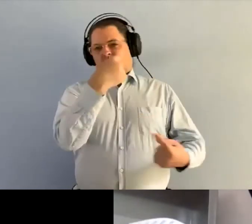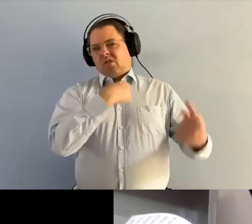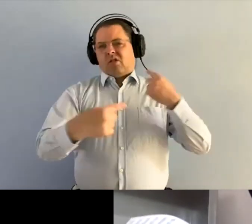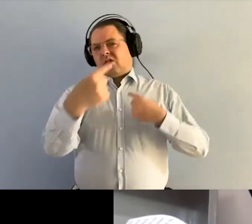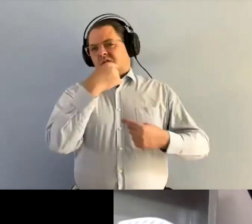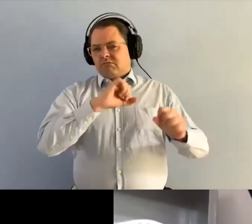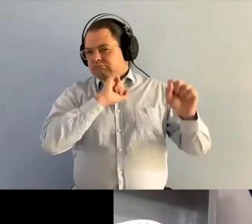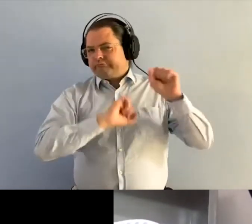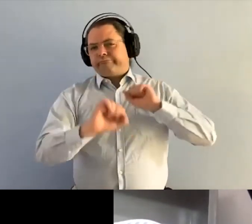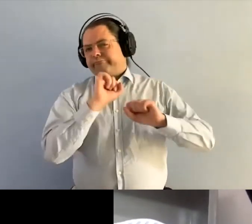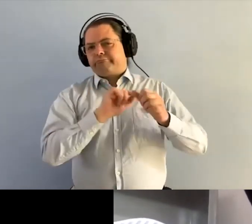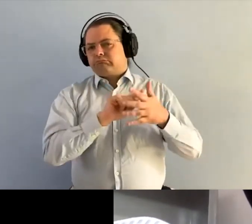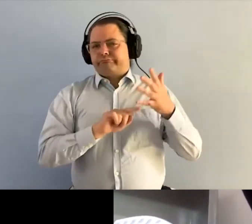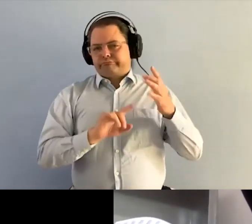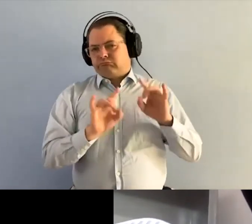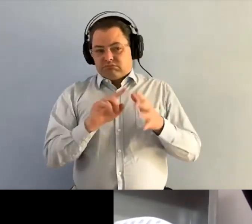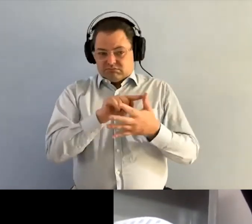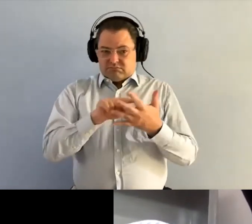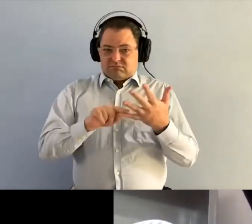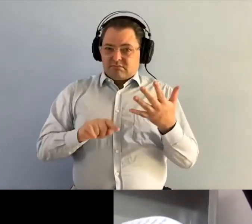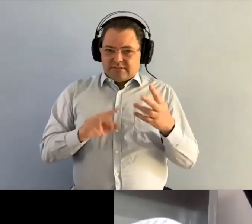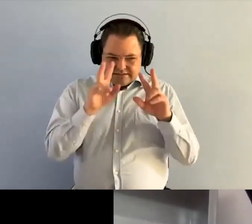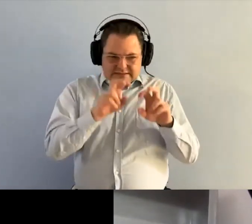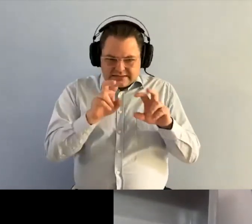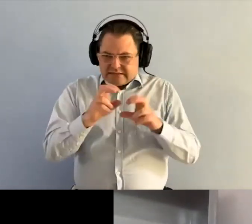mental trauma and stress and also faced discrimination, abuse